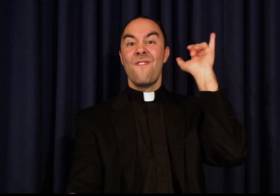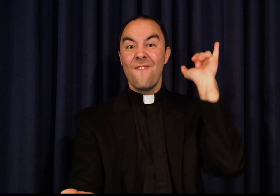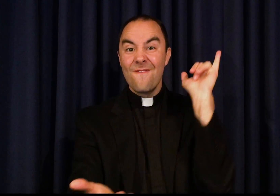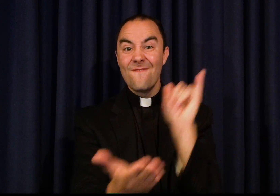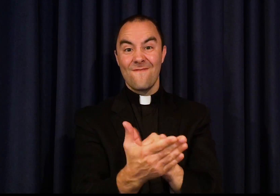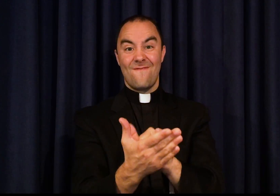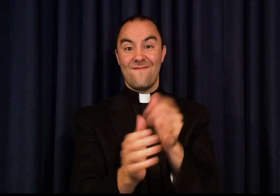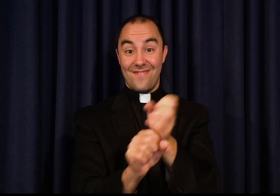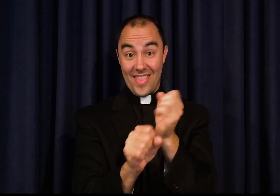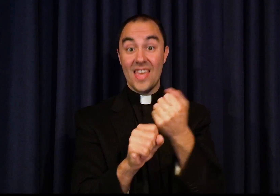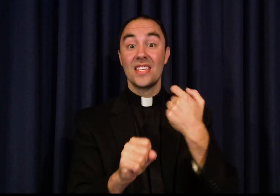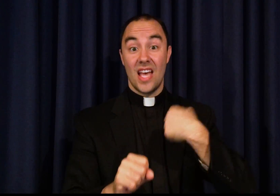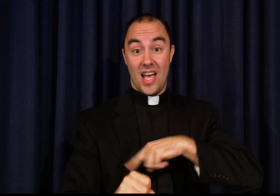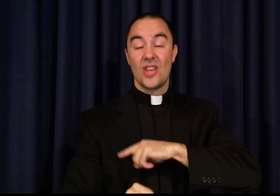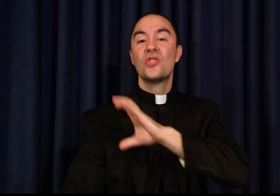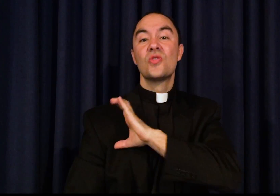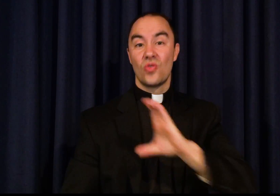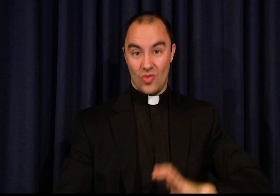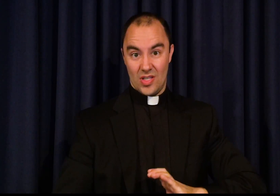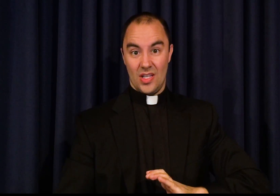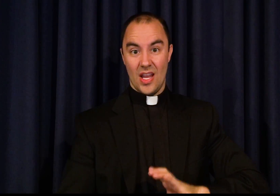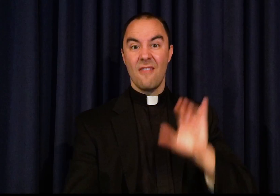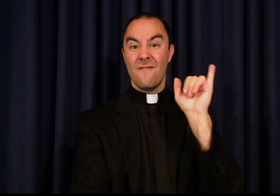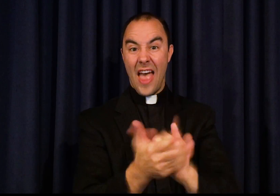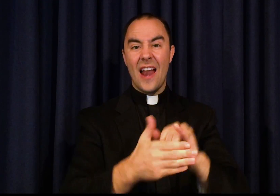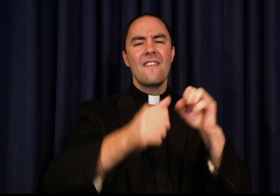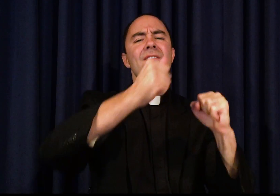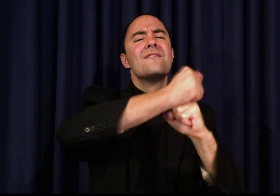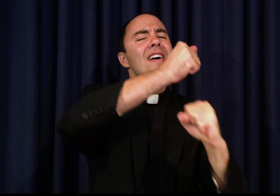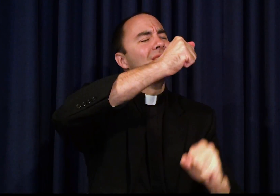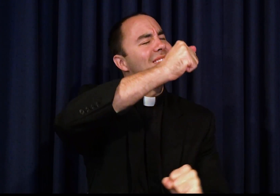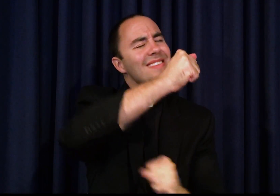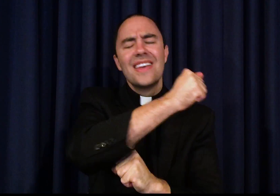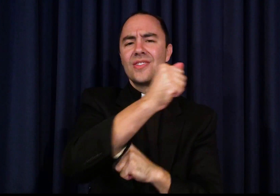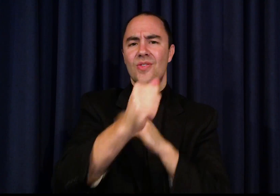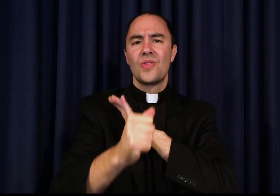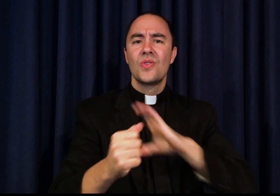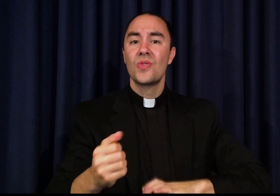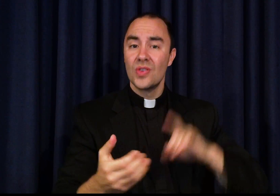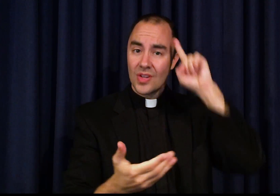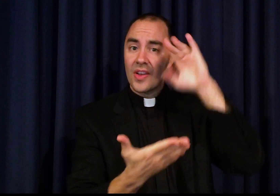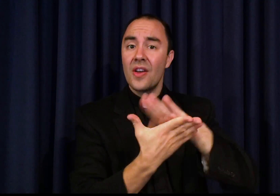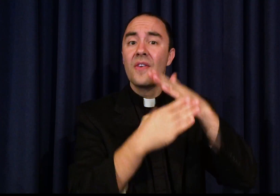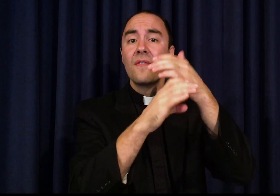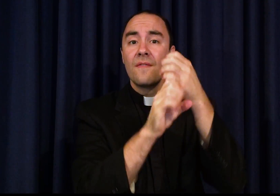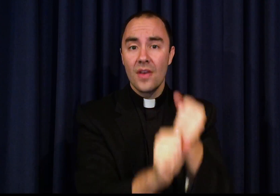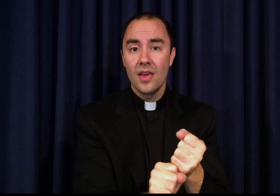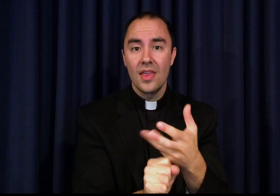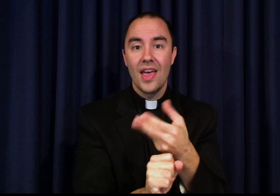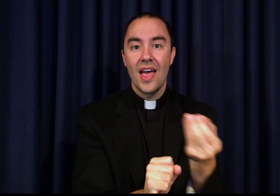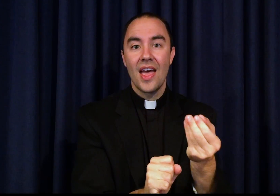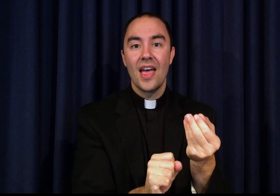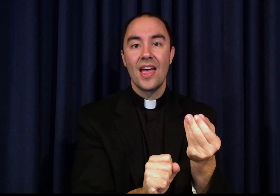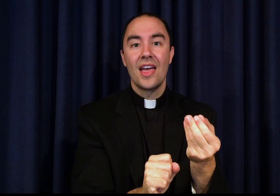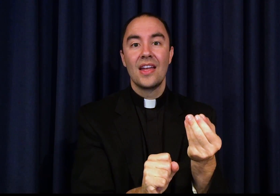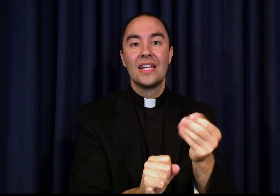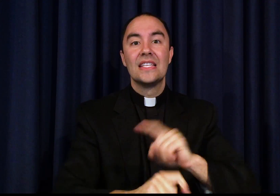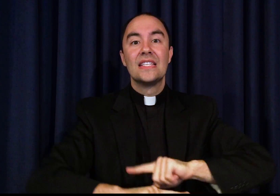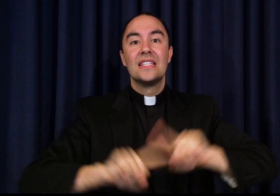Wow. I mean think about that. That is what makes us Christians. That is the